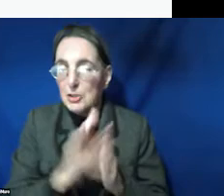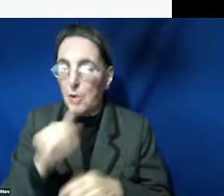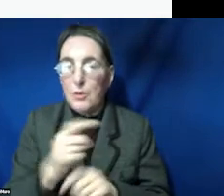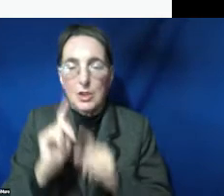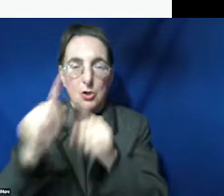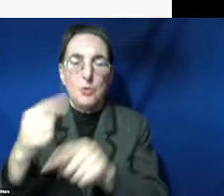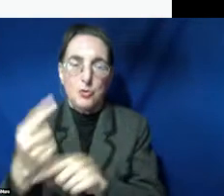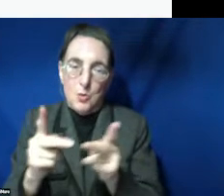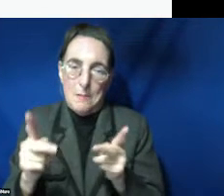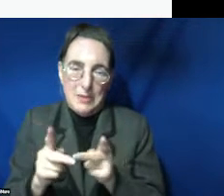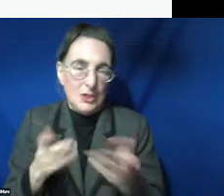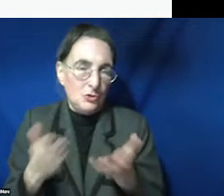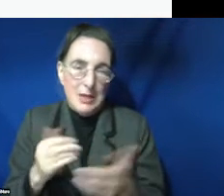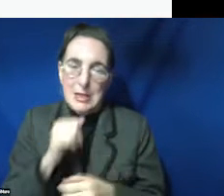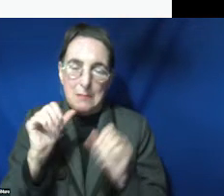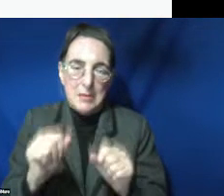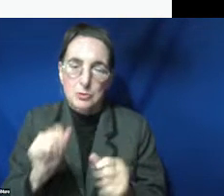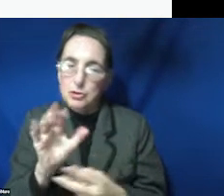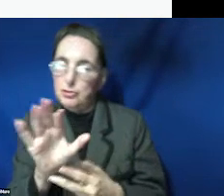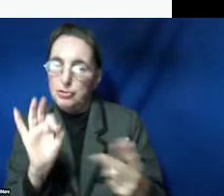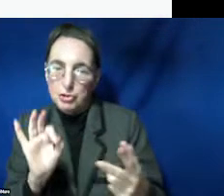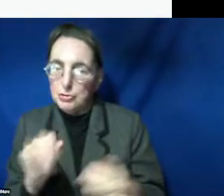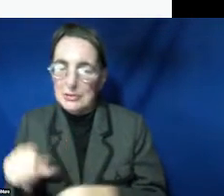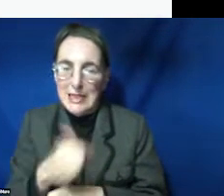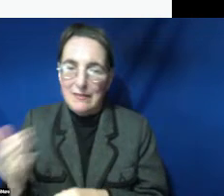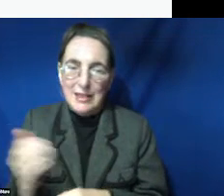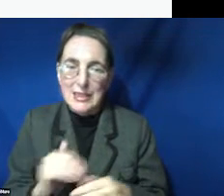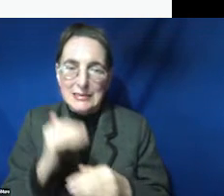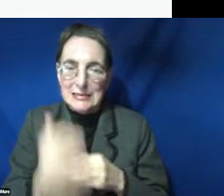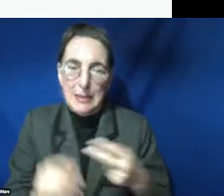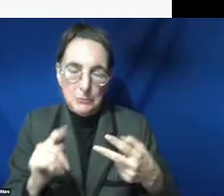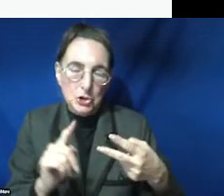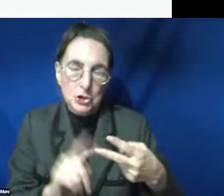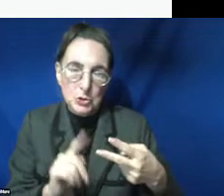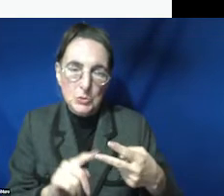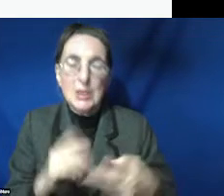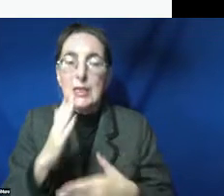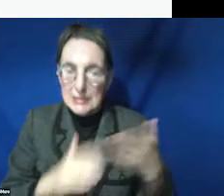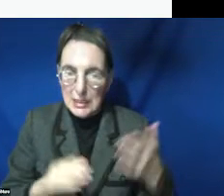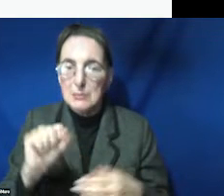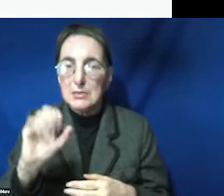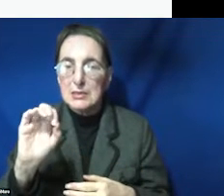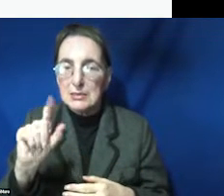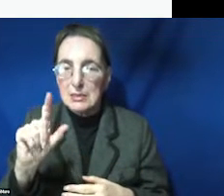So you may not be able to choose anything on Step 2. However, some solicitations may give you a choice of 1 to 2